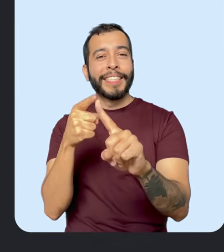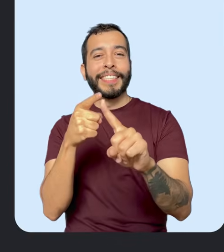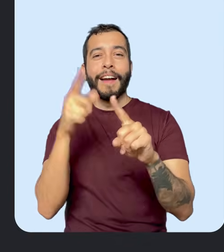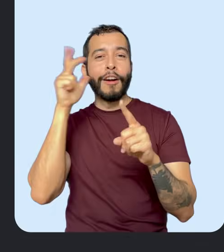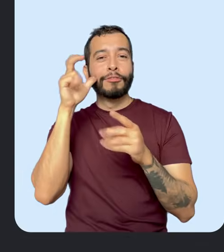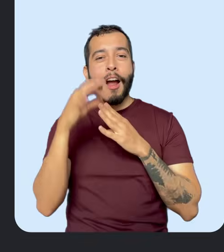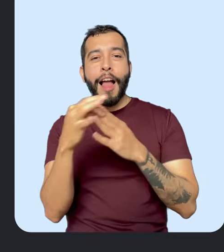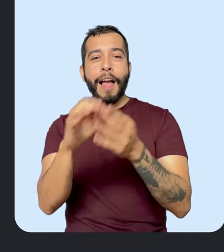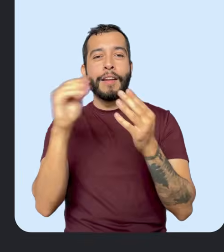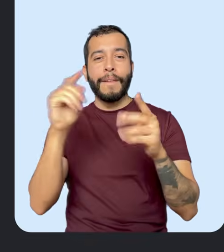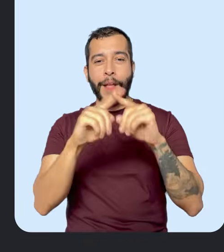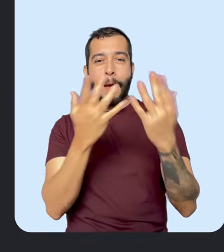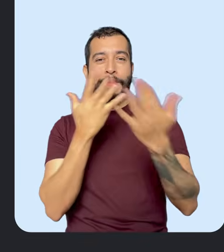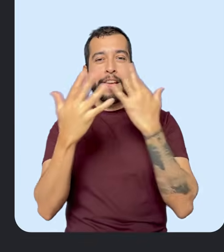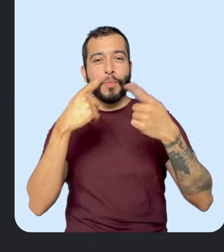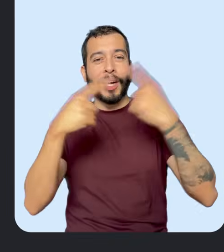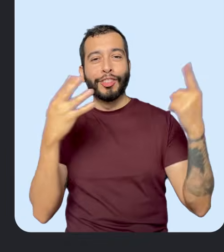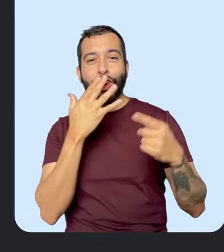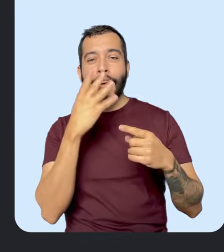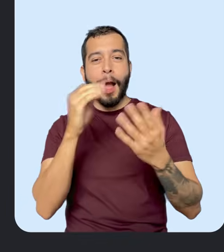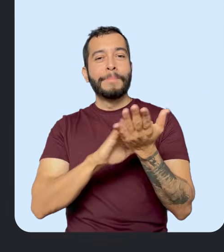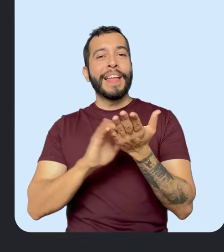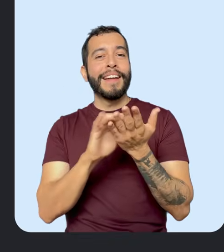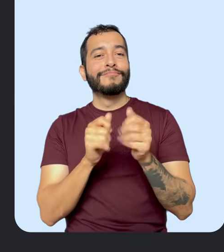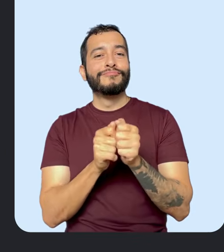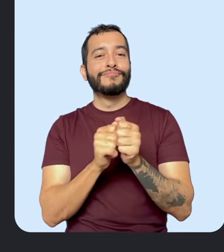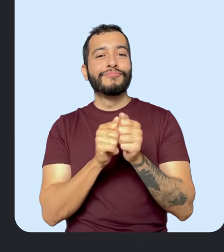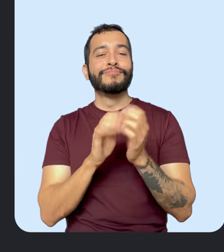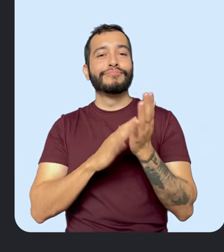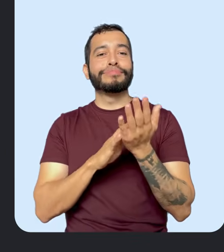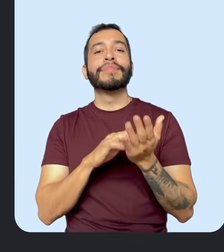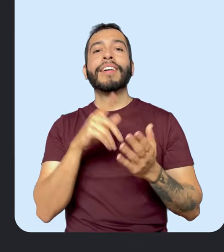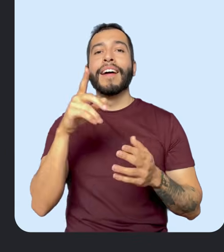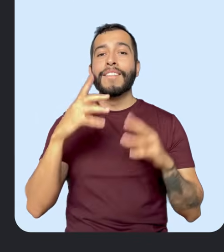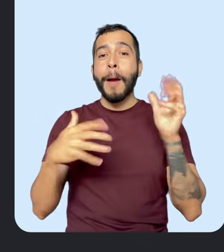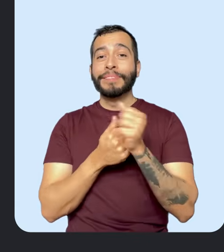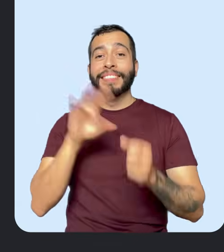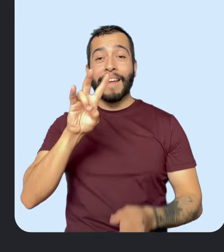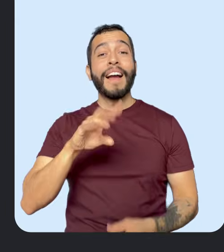audio guidance, high-contrast animation and haptic feedback. We've also updated Pixel 7 and Pixel 7 Pro